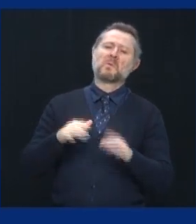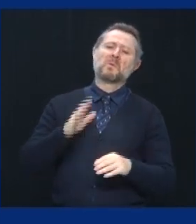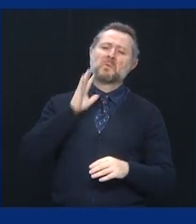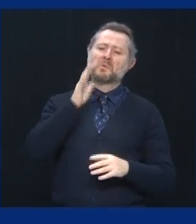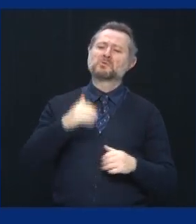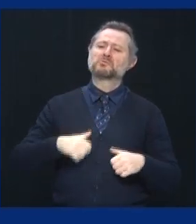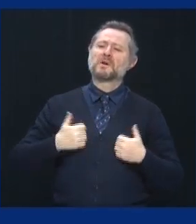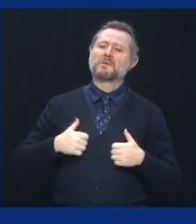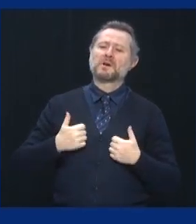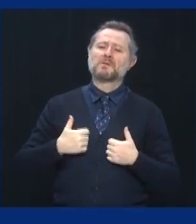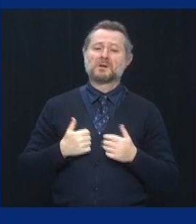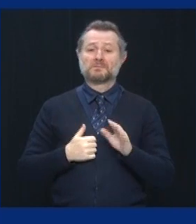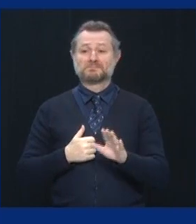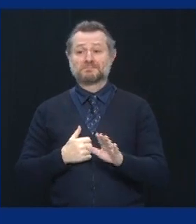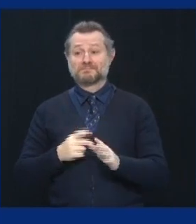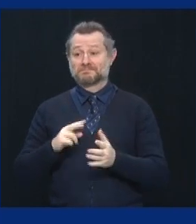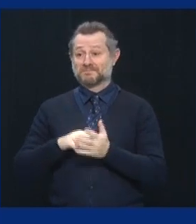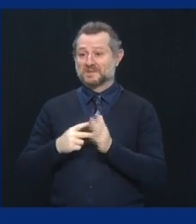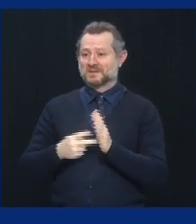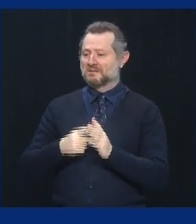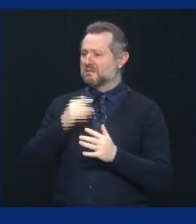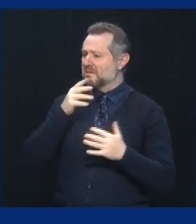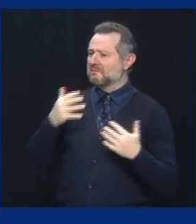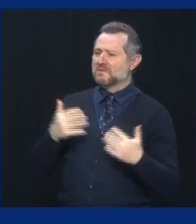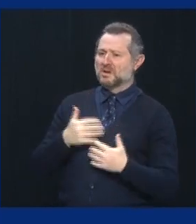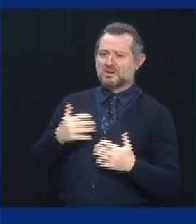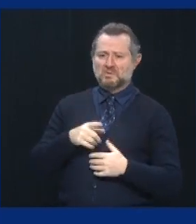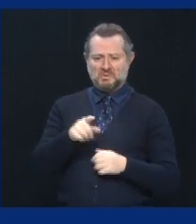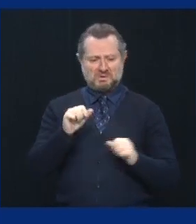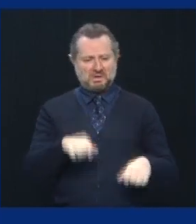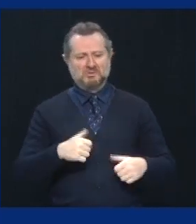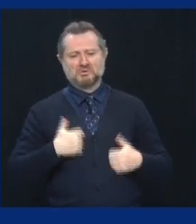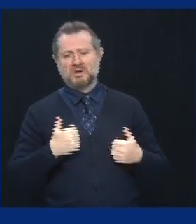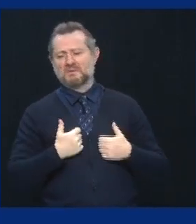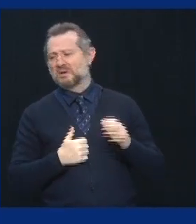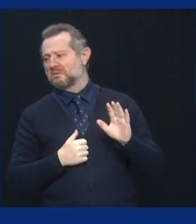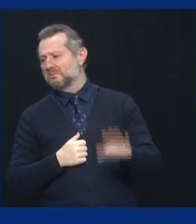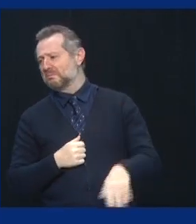THAT BEAST WILL RISE UP AND WILL DEFEAT US. THERE'S ALSO A NOTION, WELL, PEOPLE GET SICK WITH COVID BUT